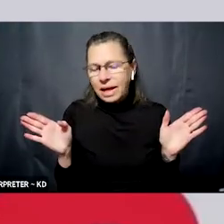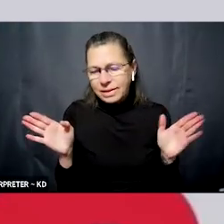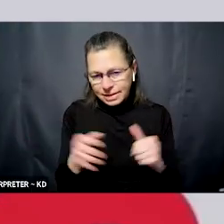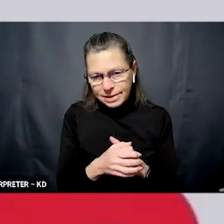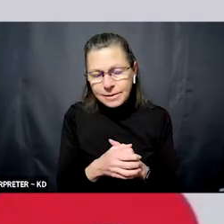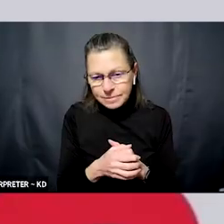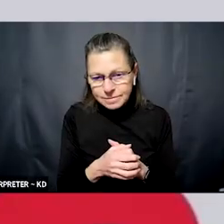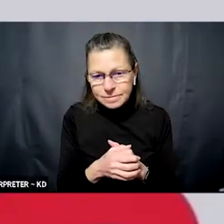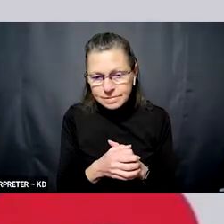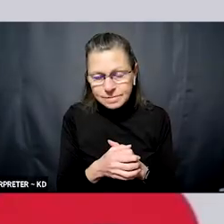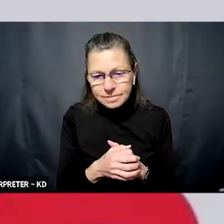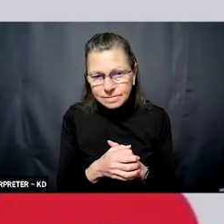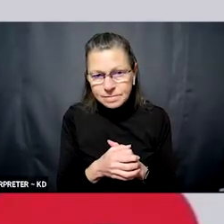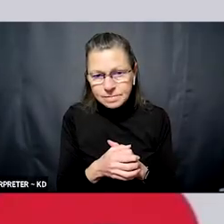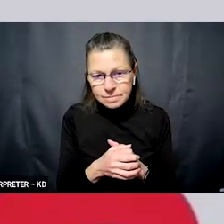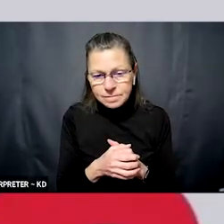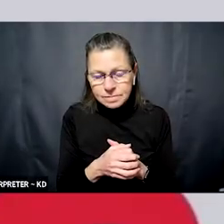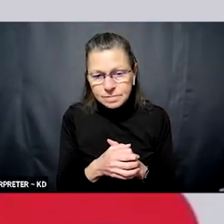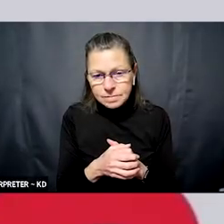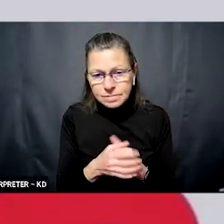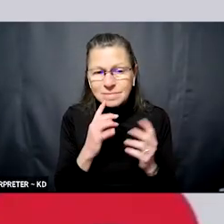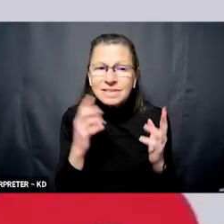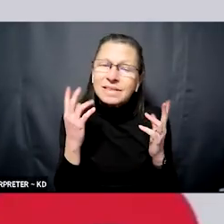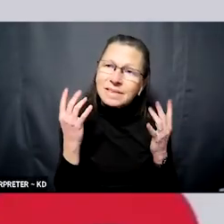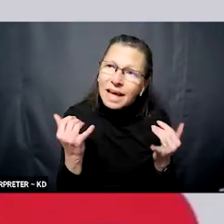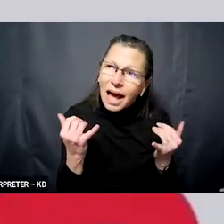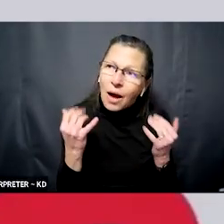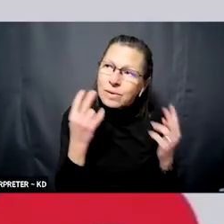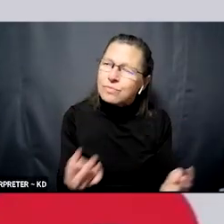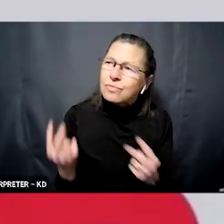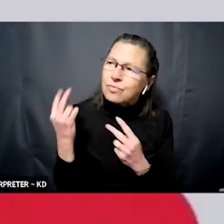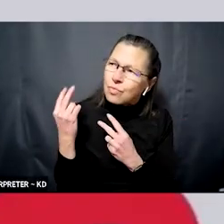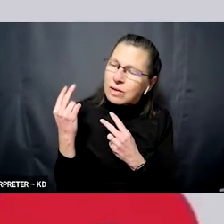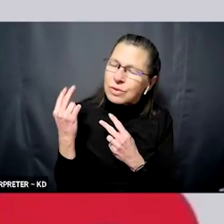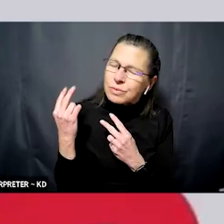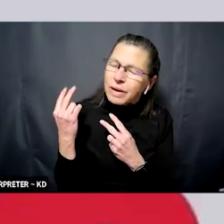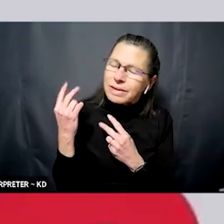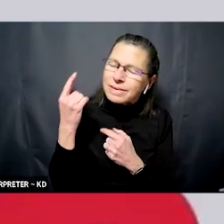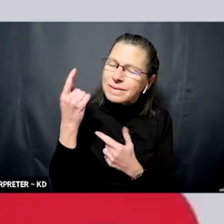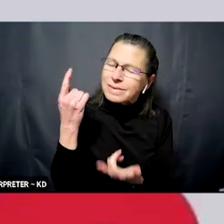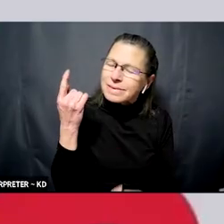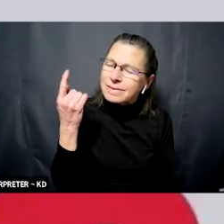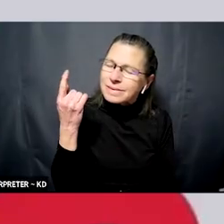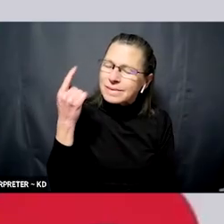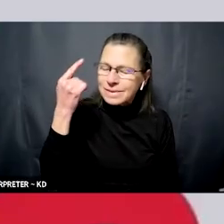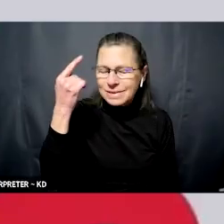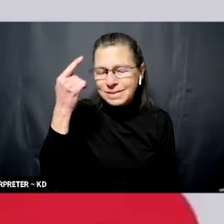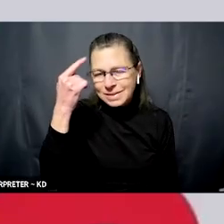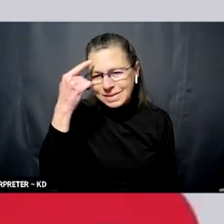And in retrospect, I just feel that this is probably a lesson learned,